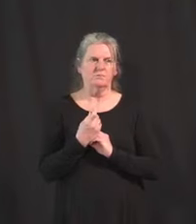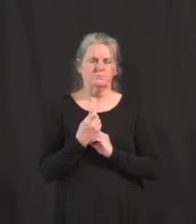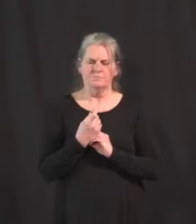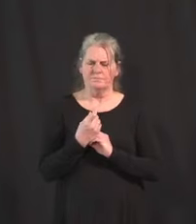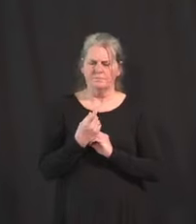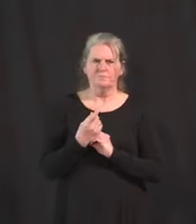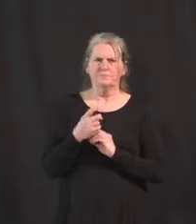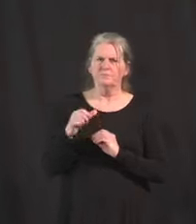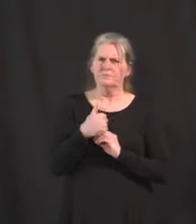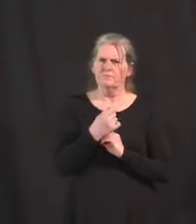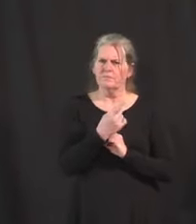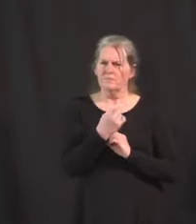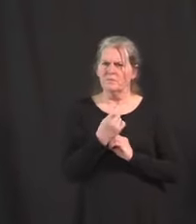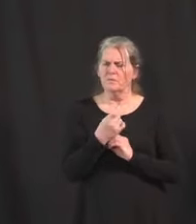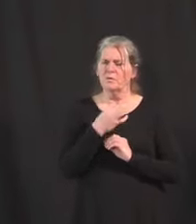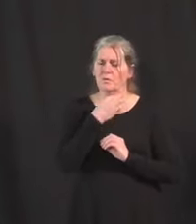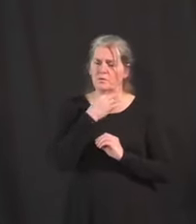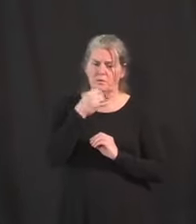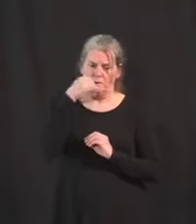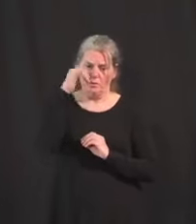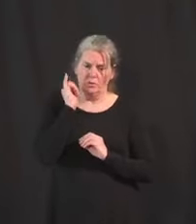YUKON COULD OBTAIN MEDICAL EQUIPMENT AS AN AGREEMENT WITH